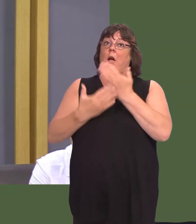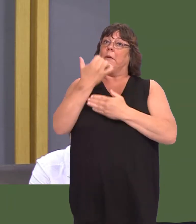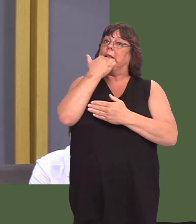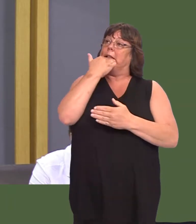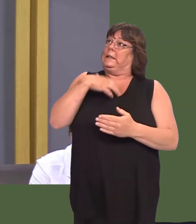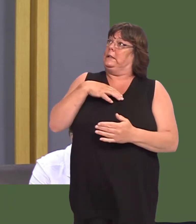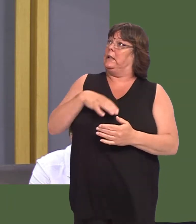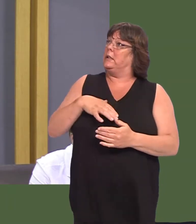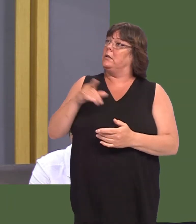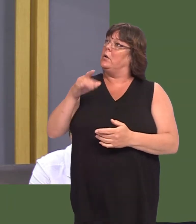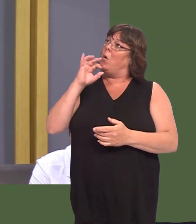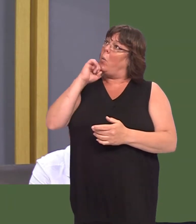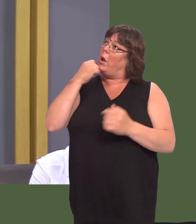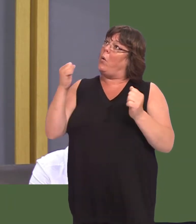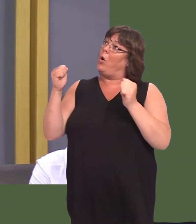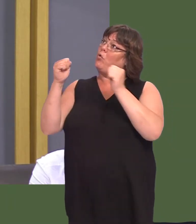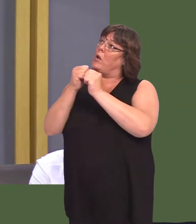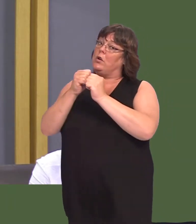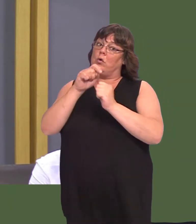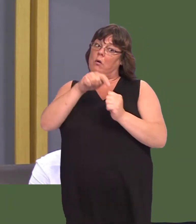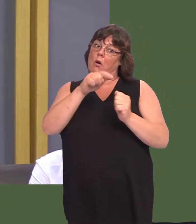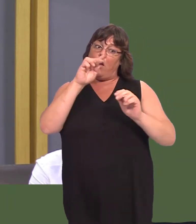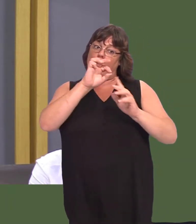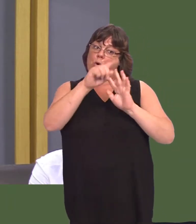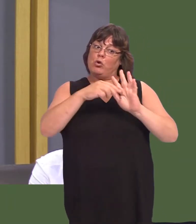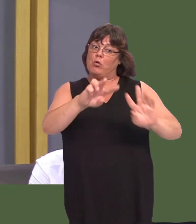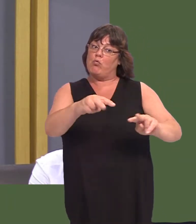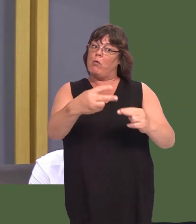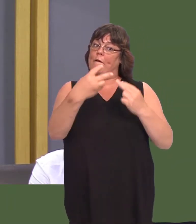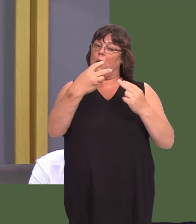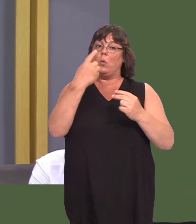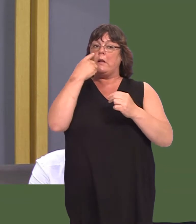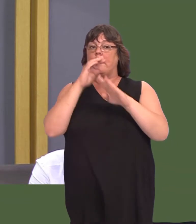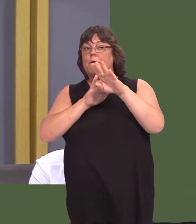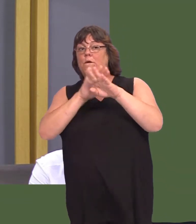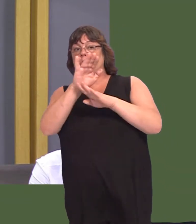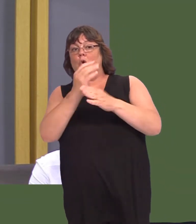Would the First Minister agree to a radical review of where future opportunities lie,